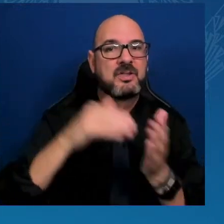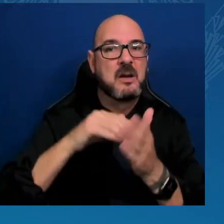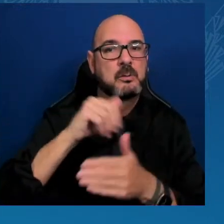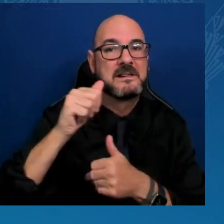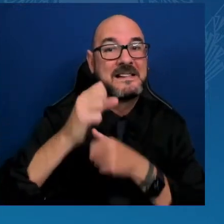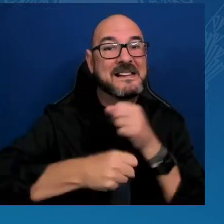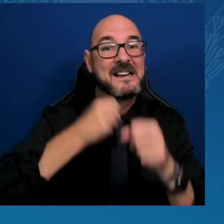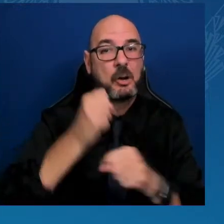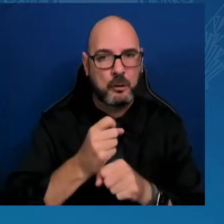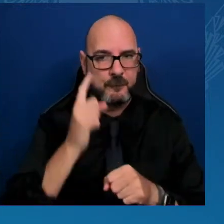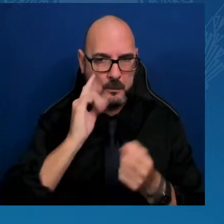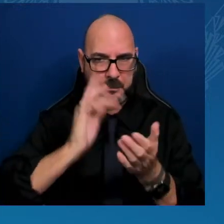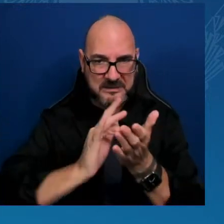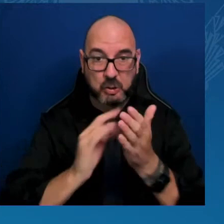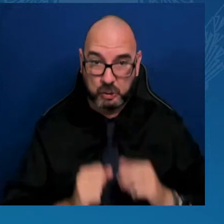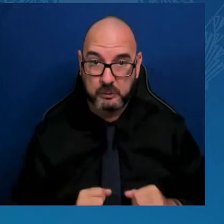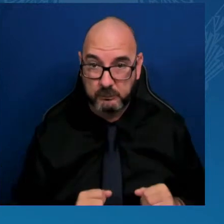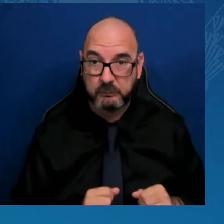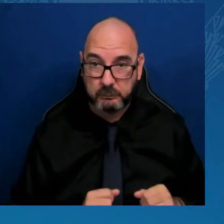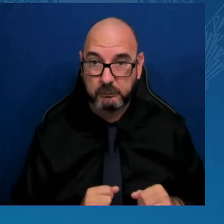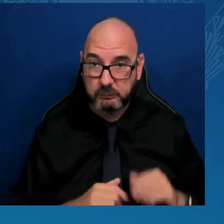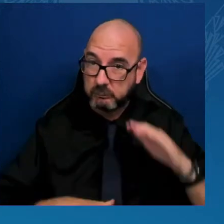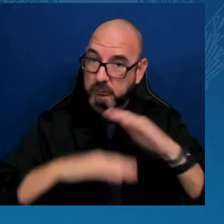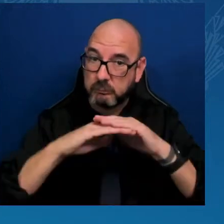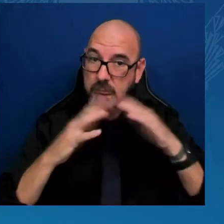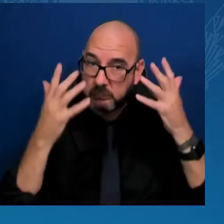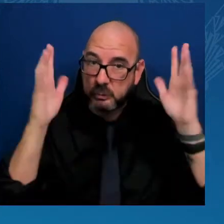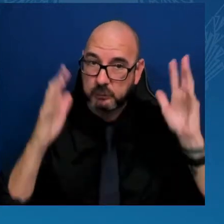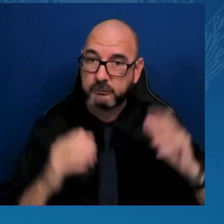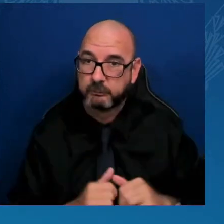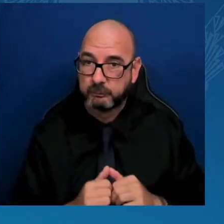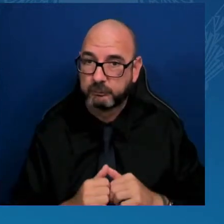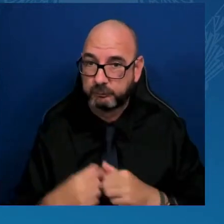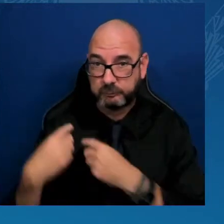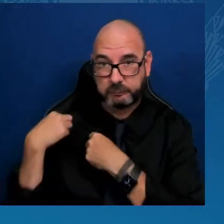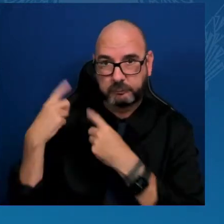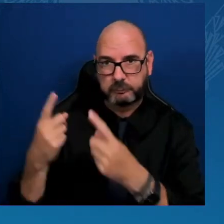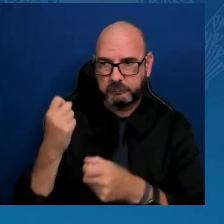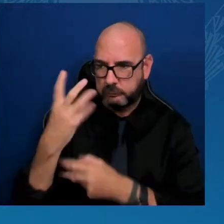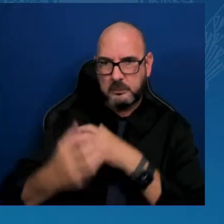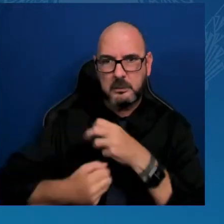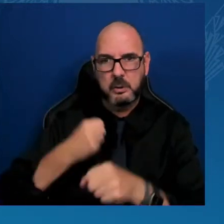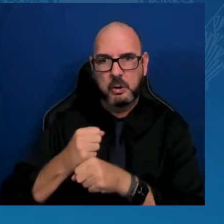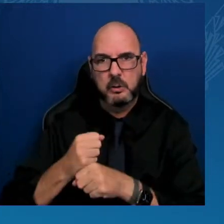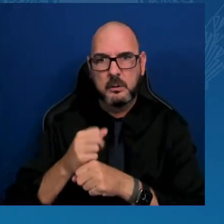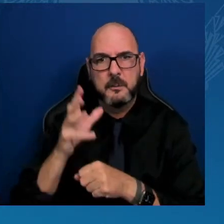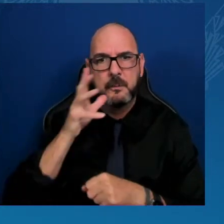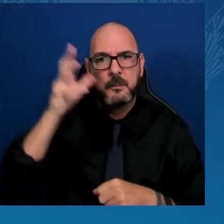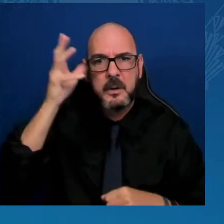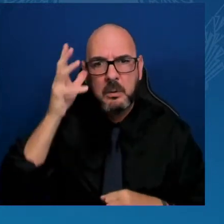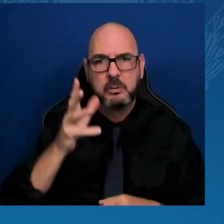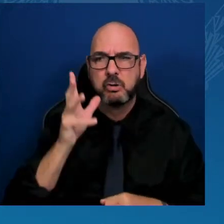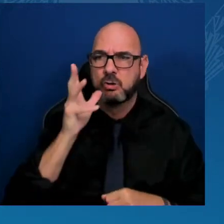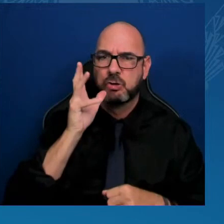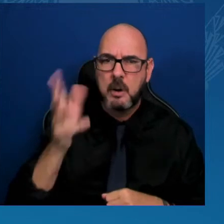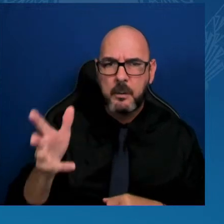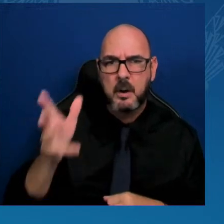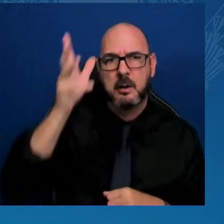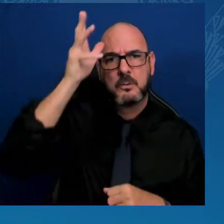Consider: For years, parents and grandparents around our country have cried out about the harm of lead pipes --